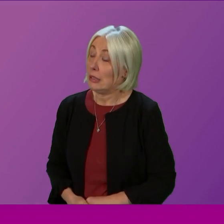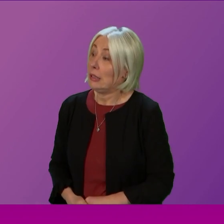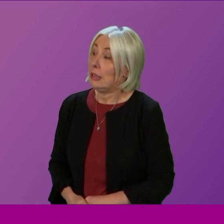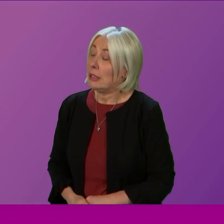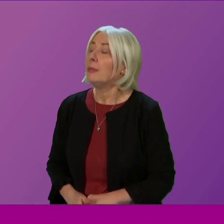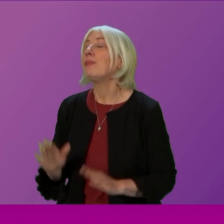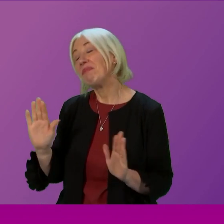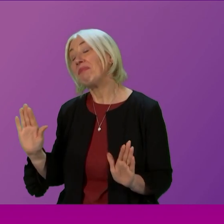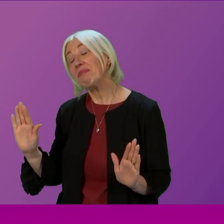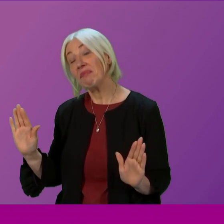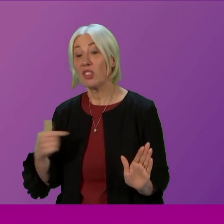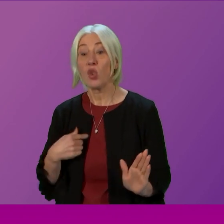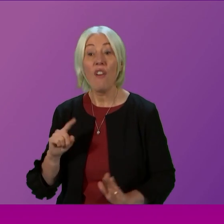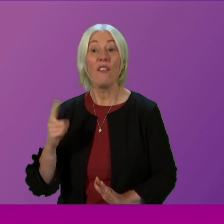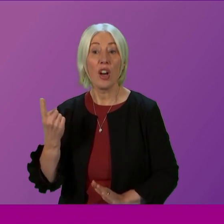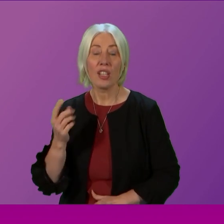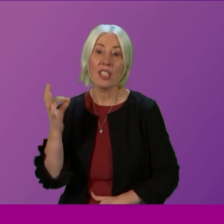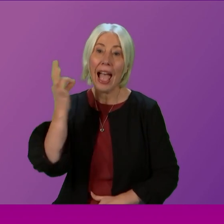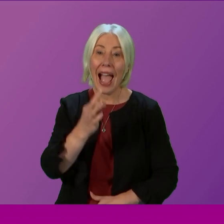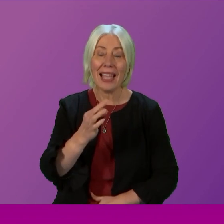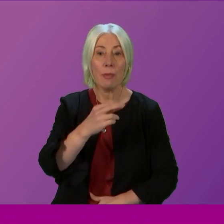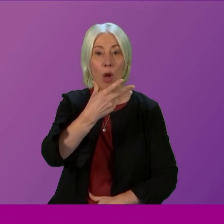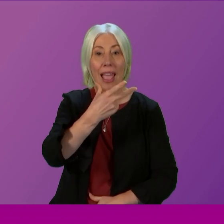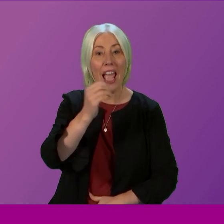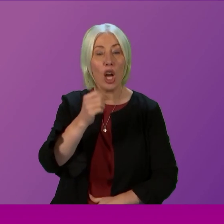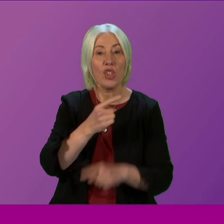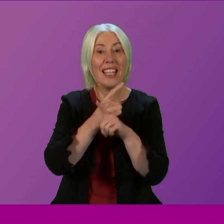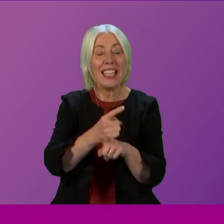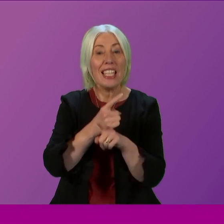First, I asked Nicola Sturgeon about 800 teacher losses potentially happening in